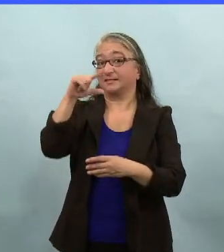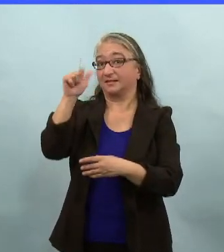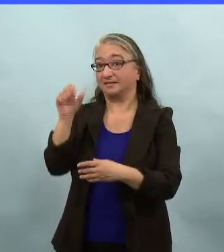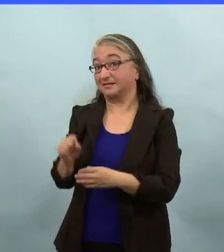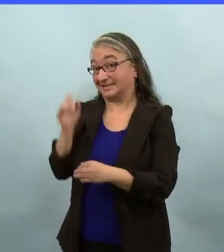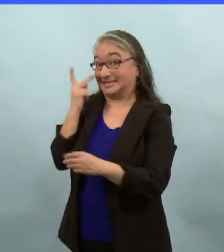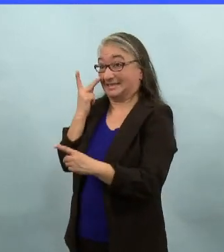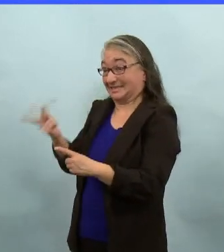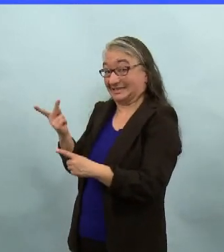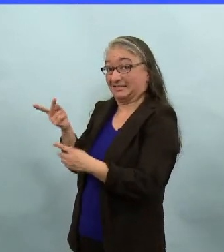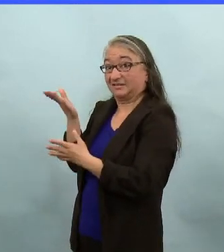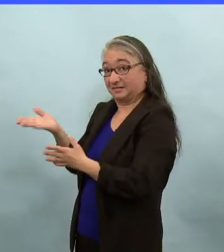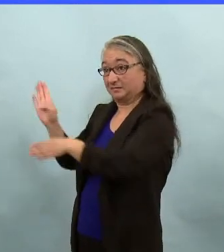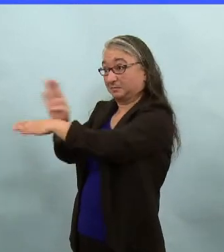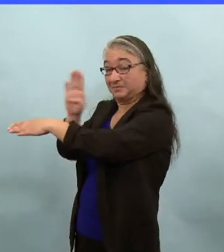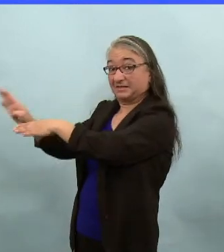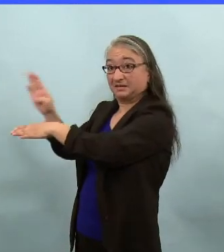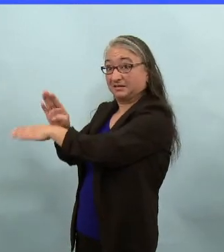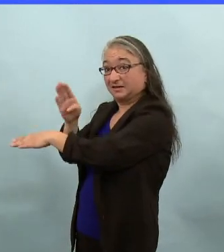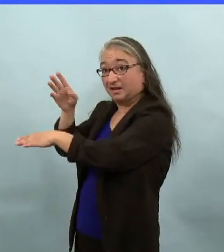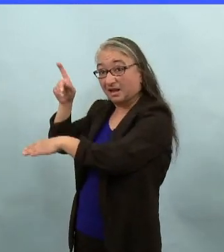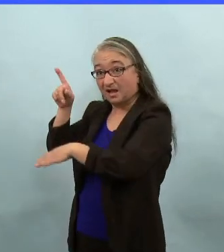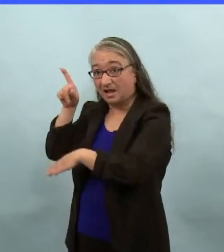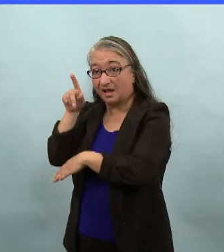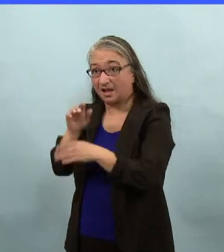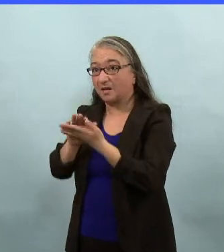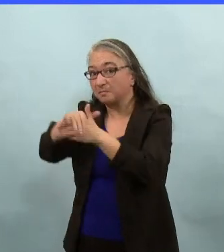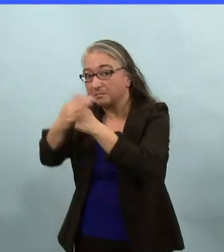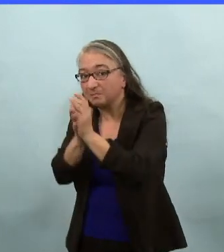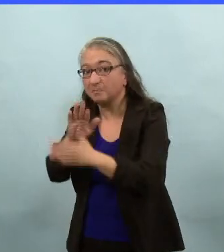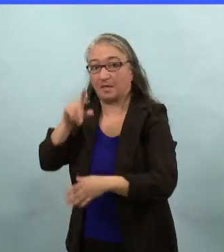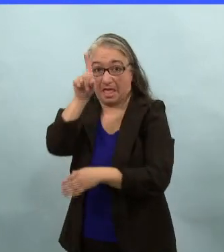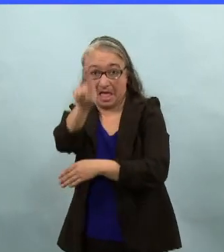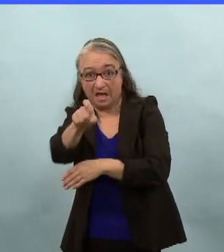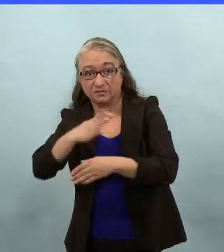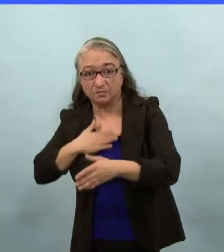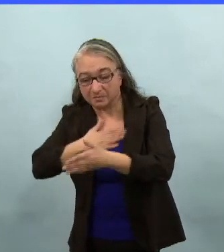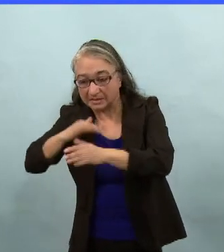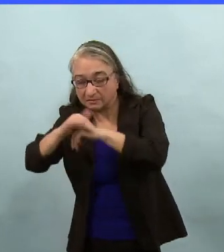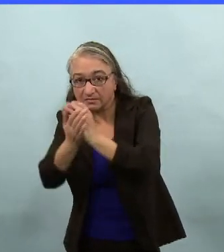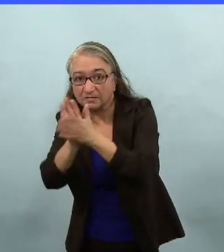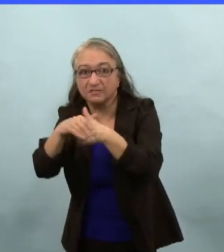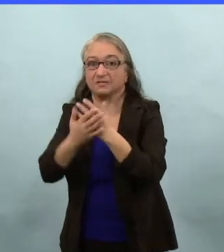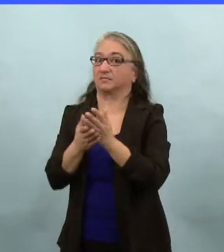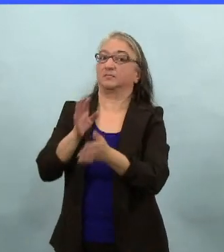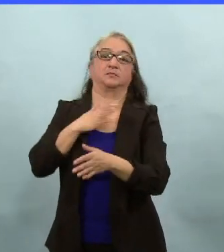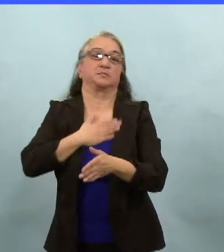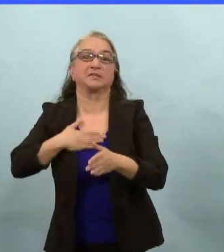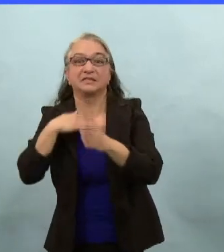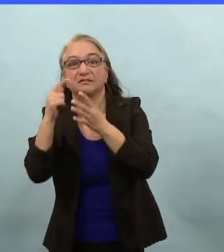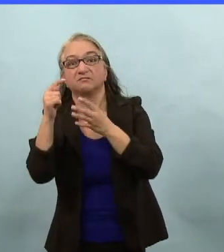sanitize your hand they're wiping down the the carts again so they're taking it very seriously